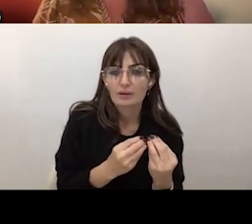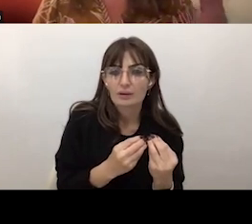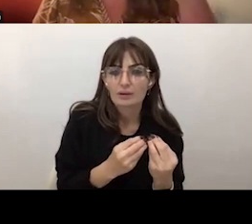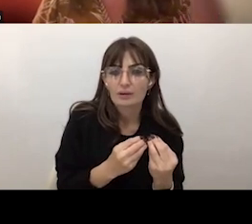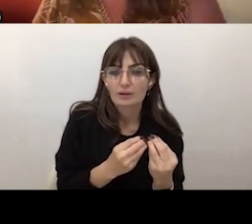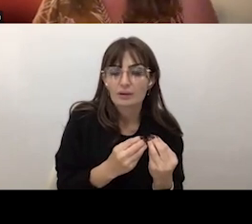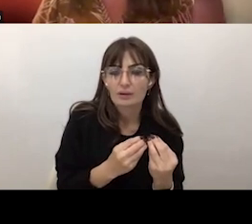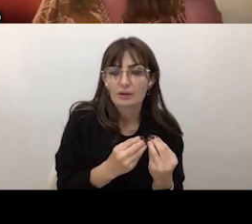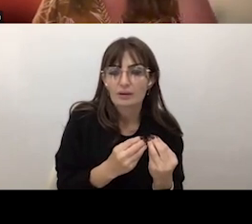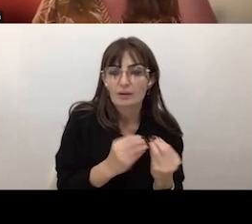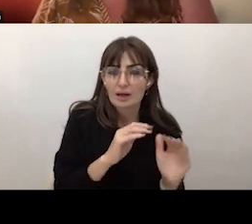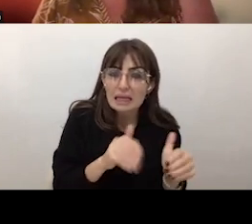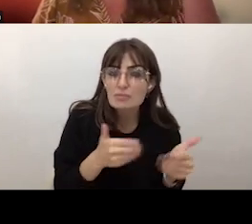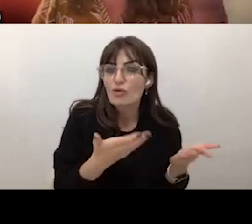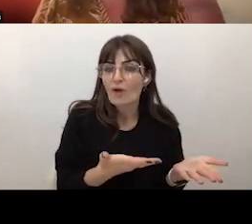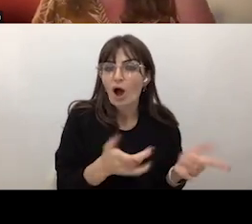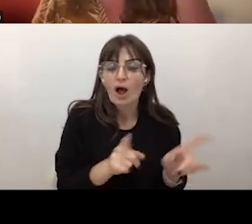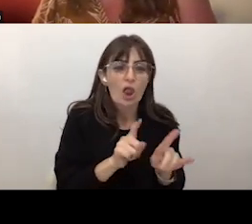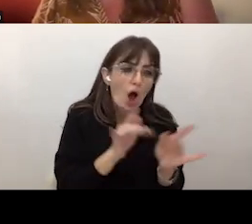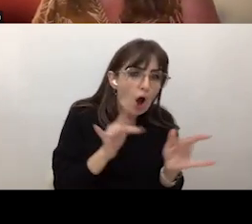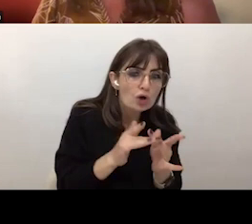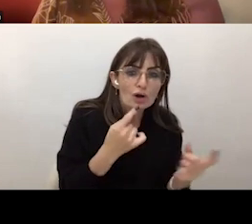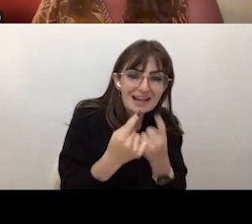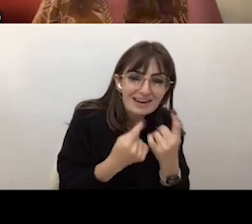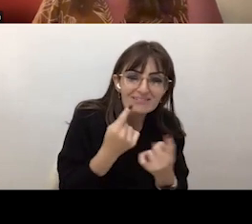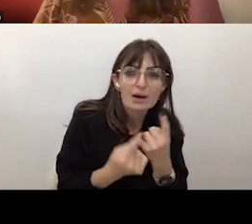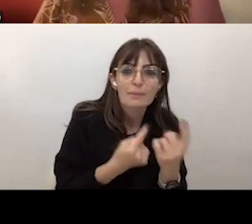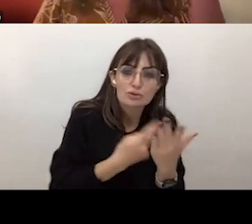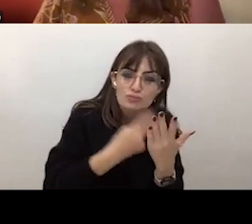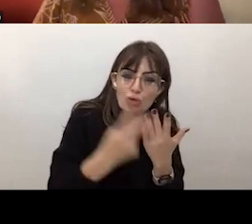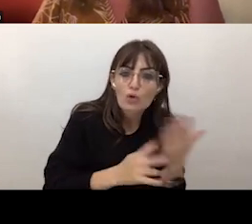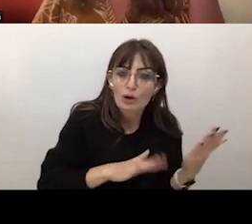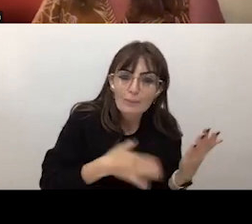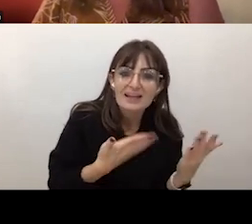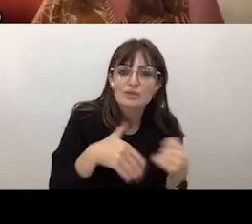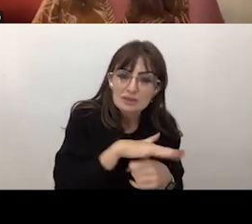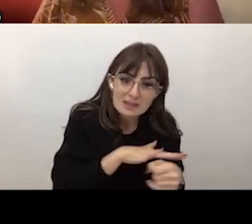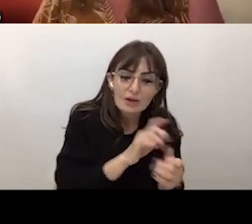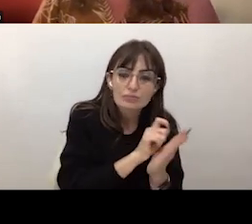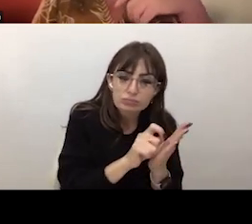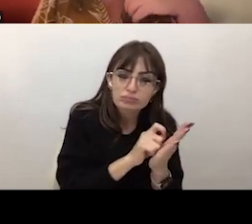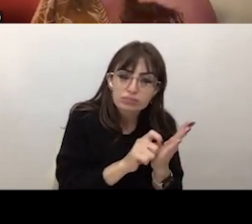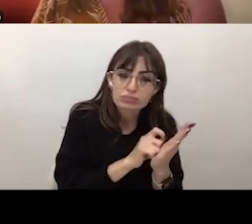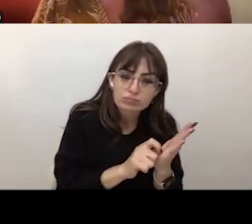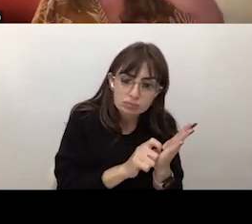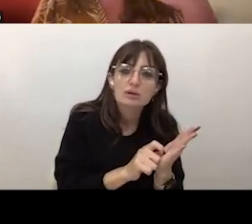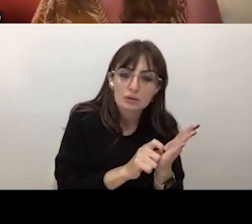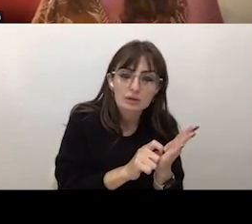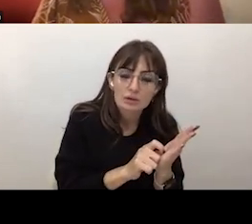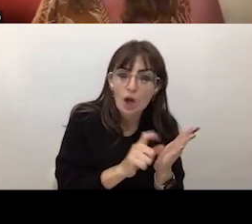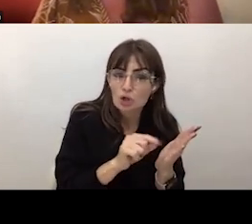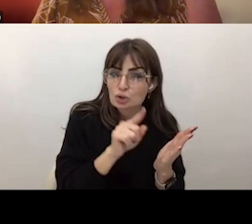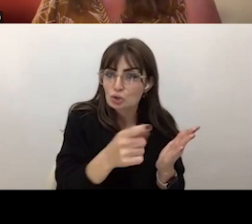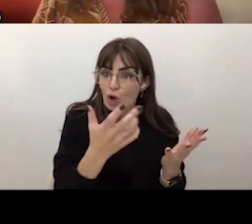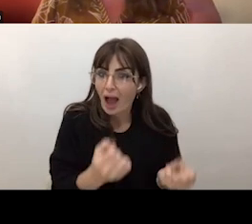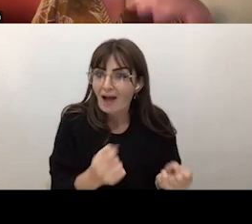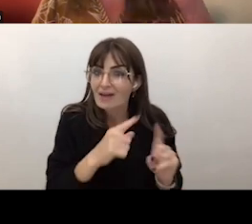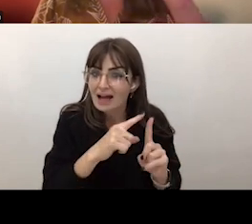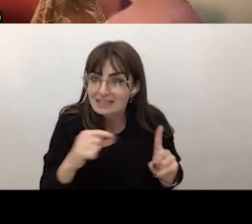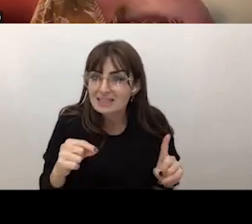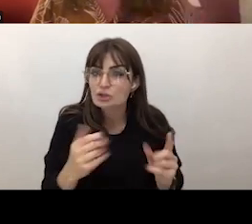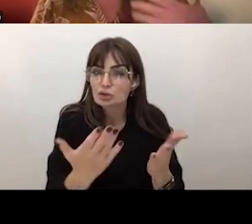And provide contact information. Program interest areas. Do you have any digital welcome form you